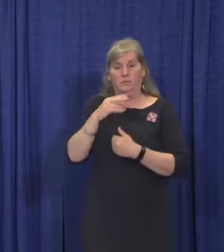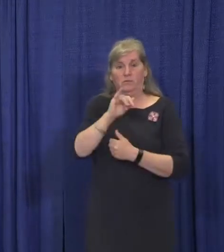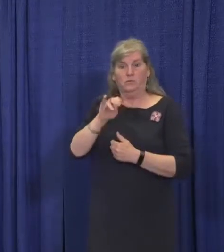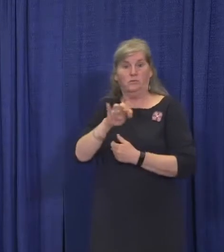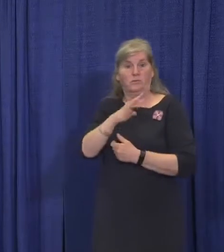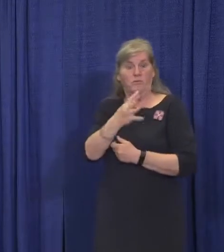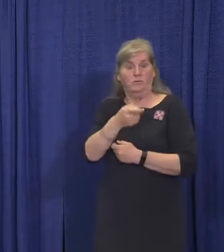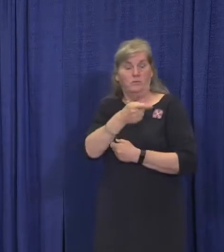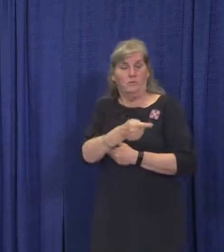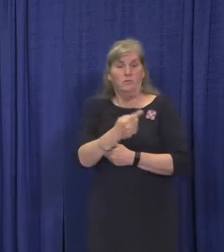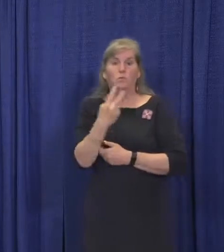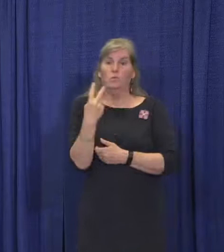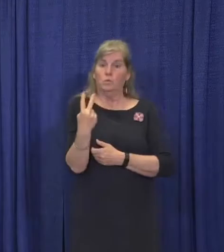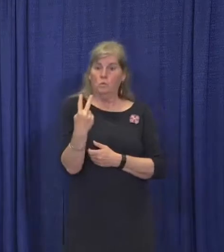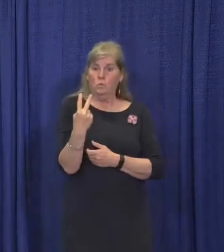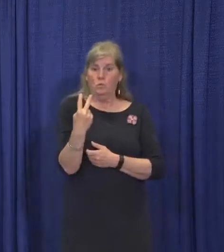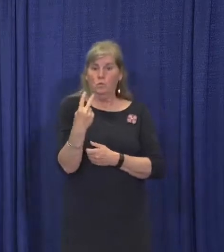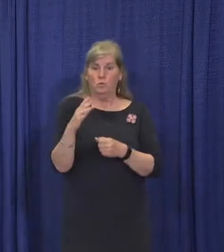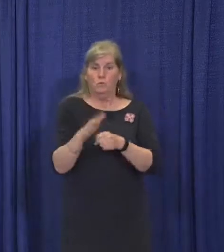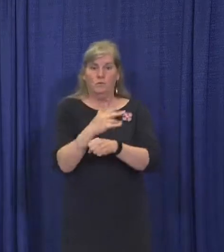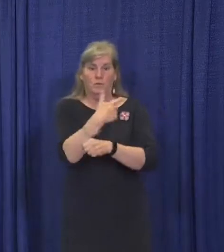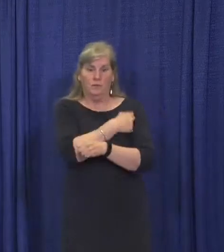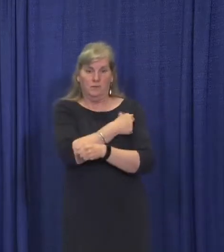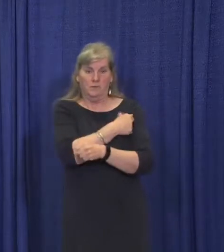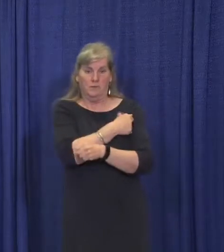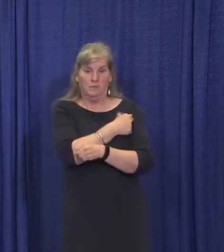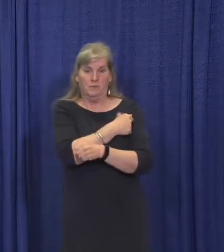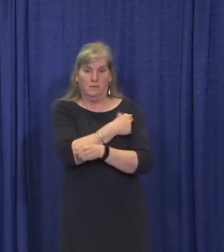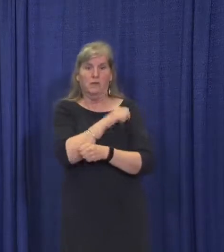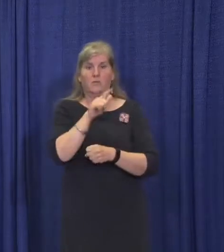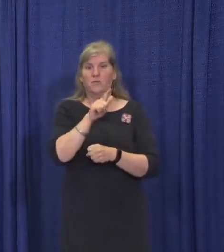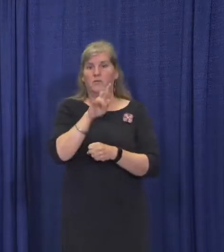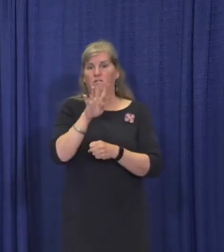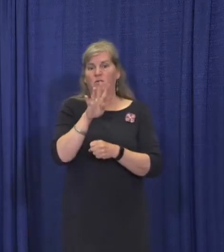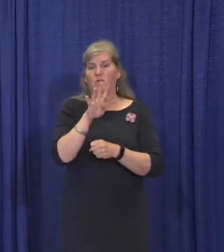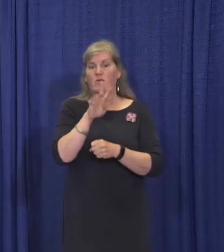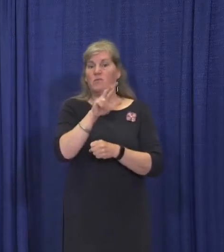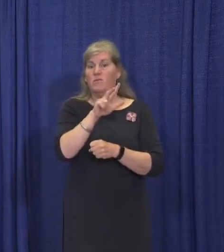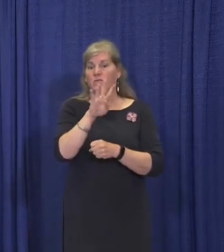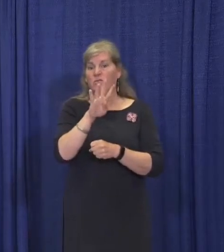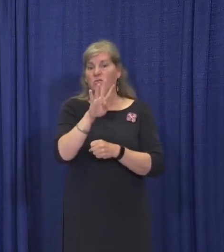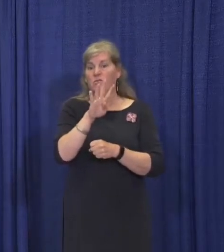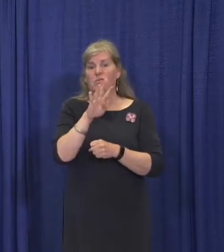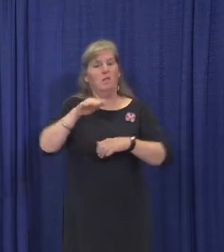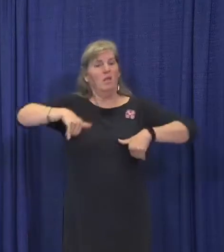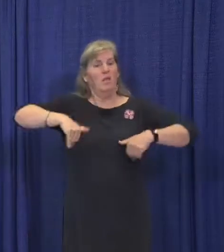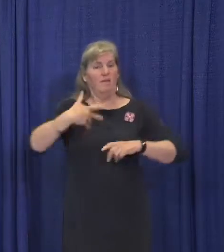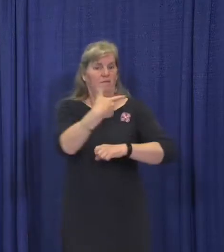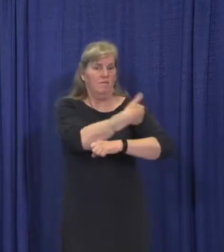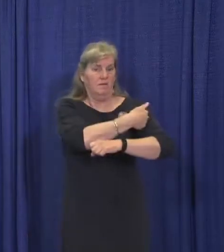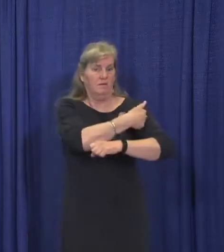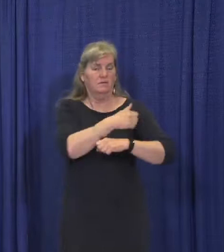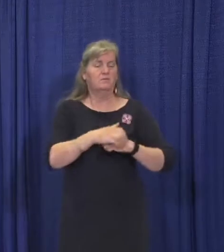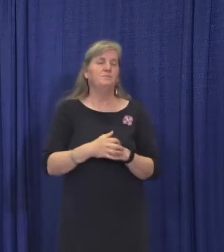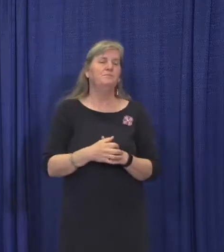June 4th only two have been fully vaccinated.